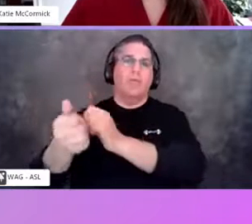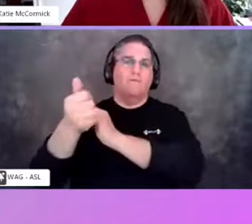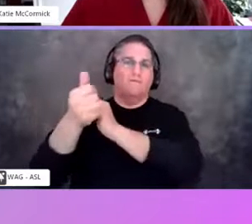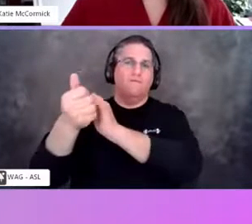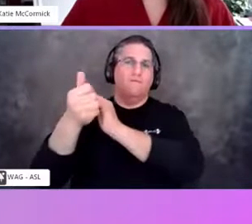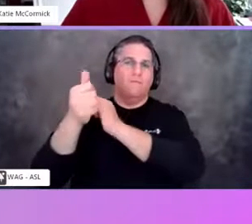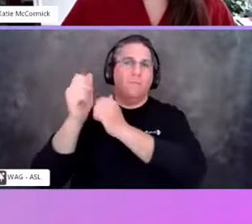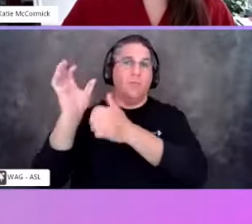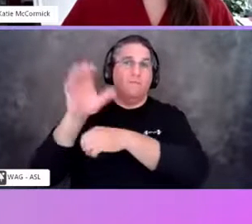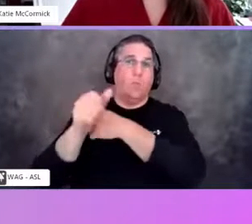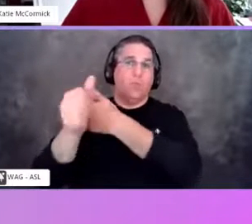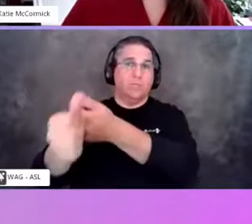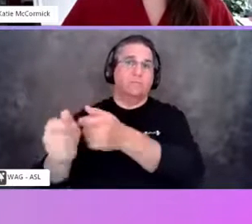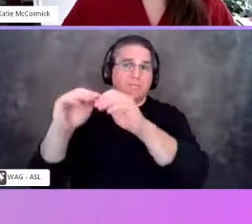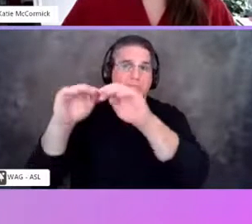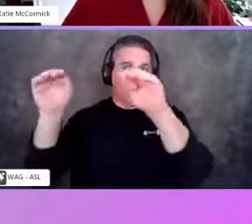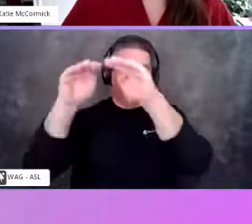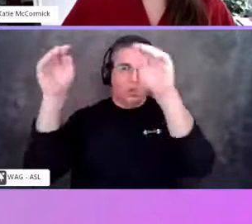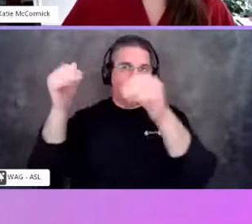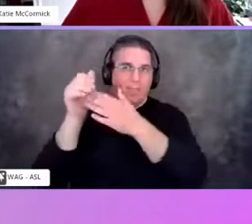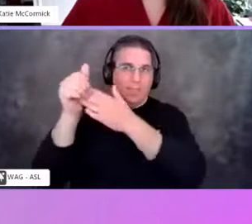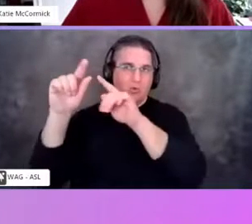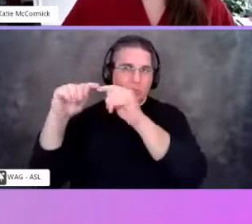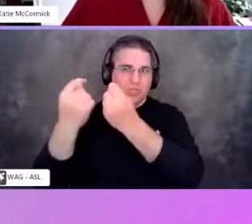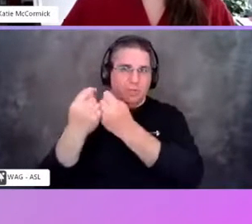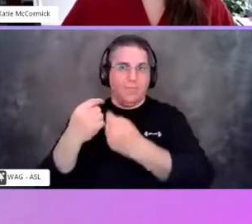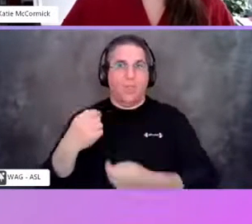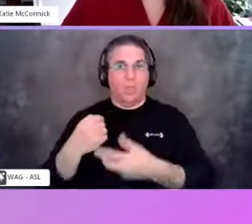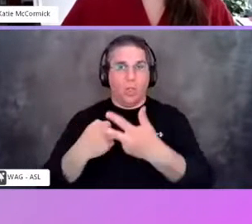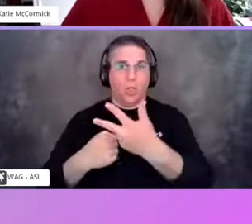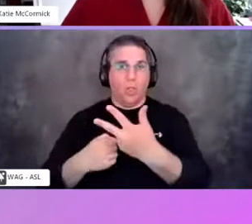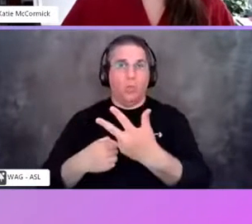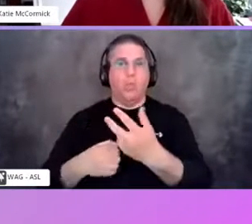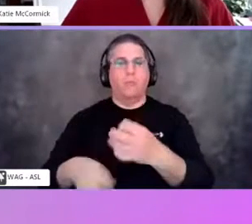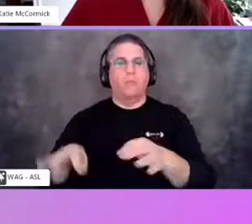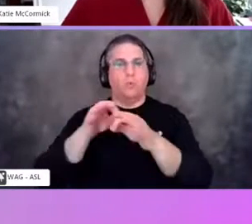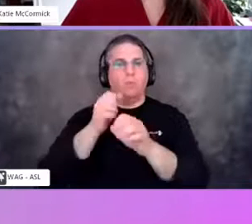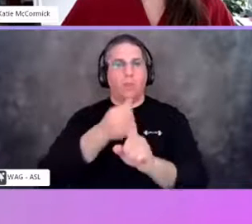It to an enforcement here that is reported to senior